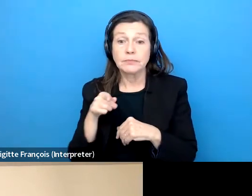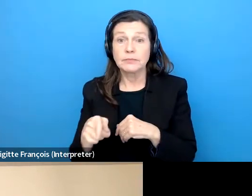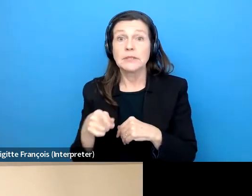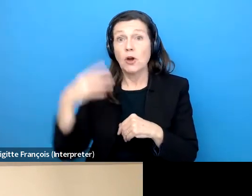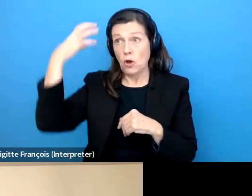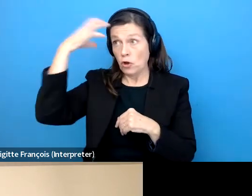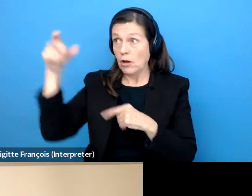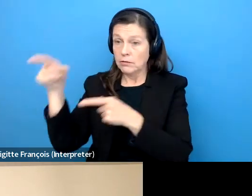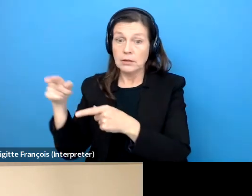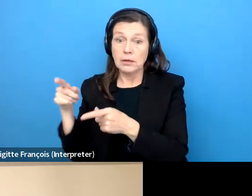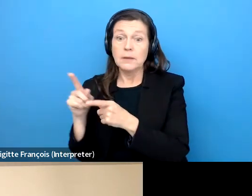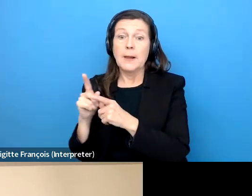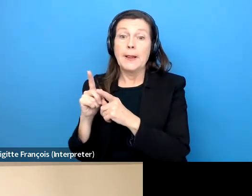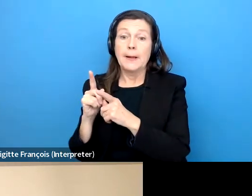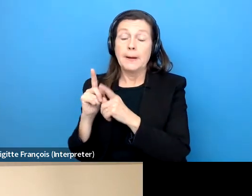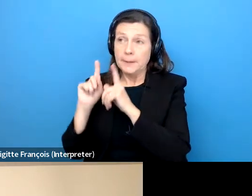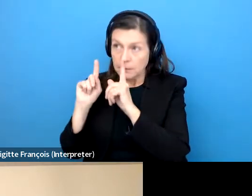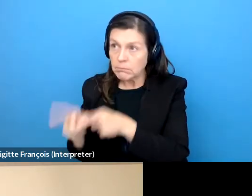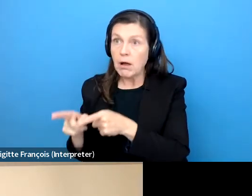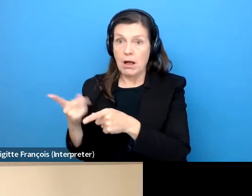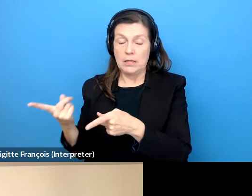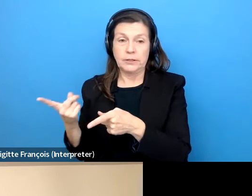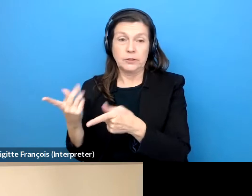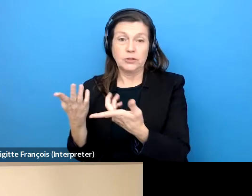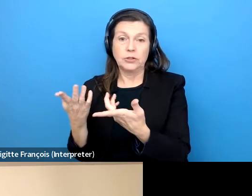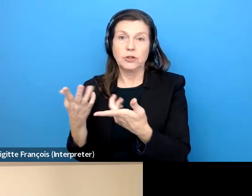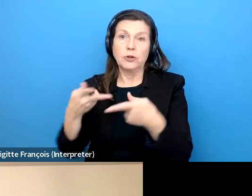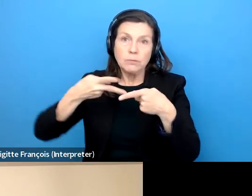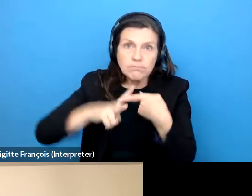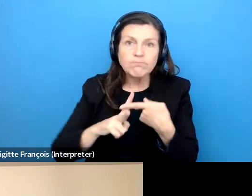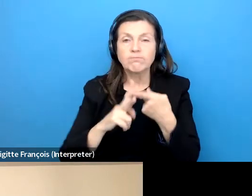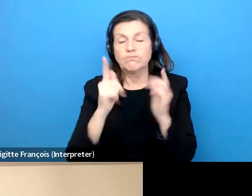to divert resources, including the use of policing